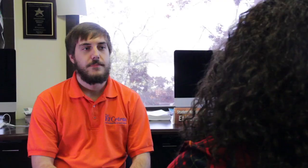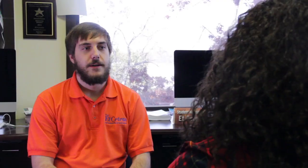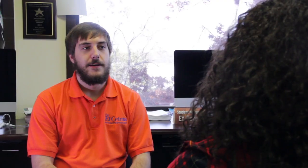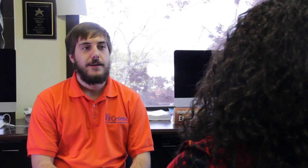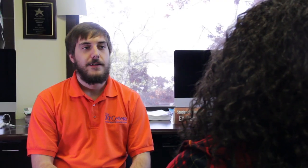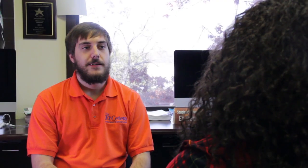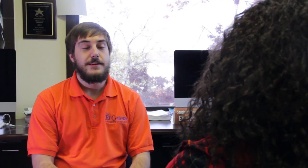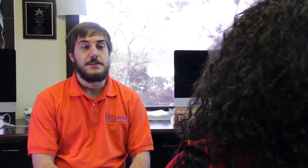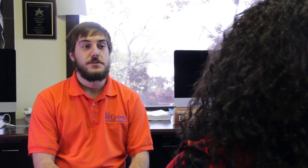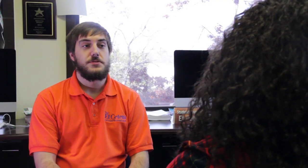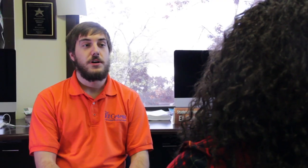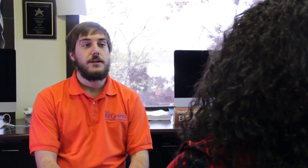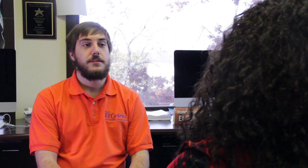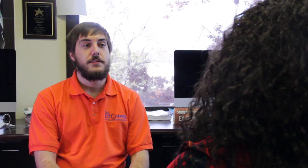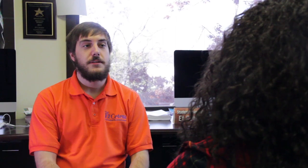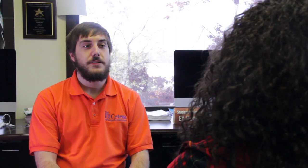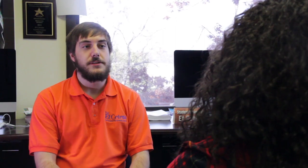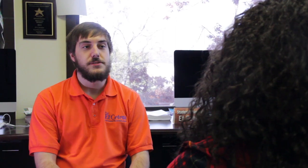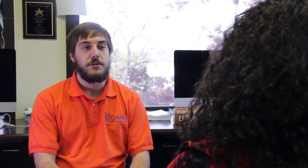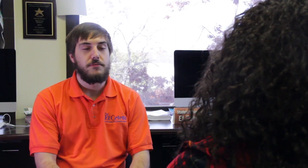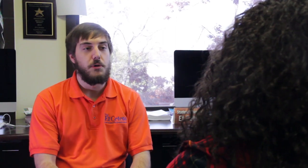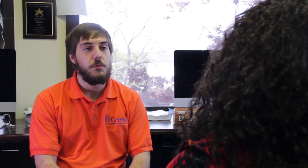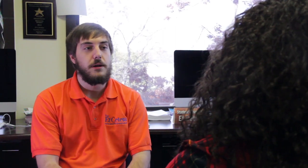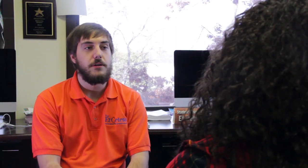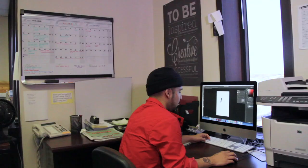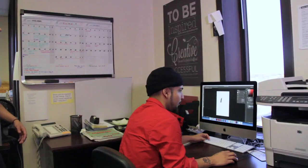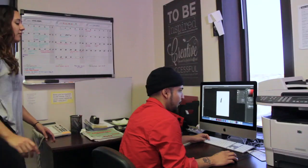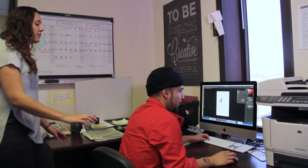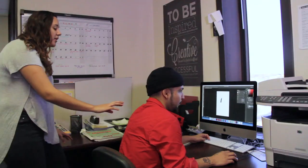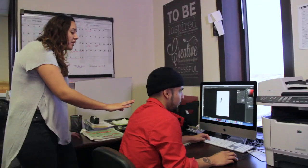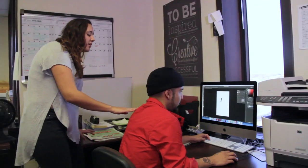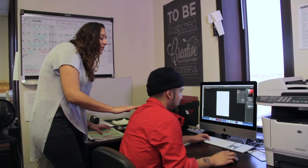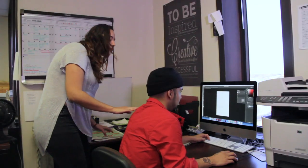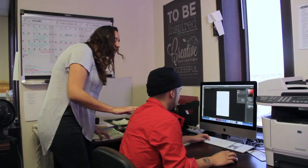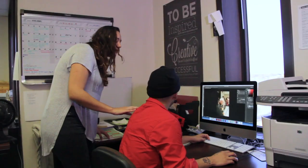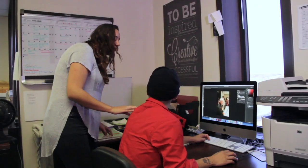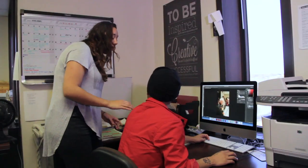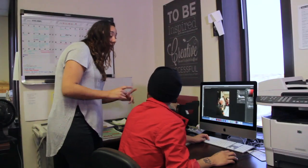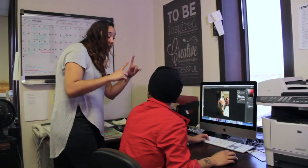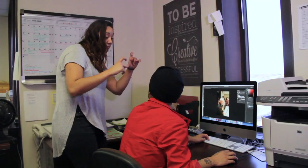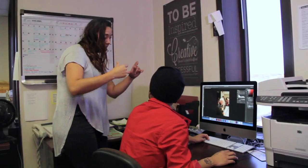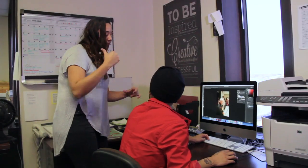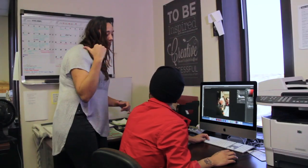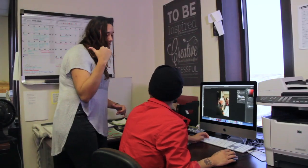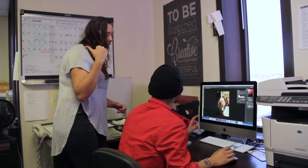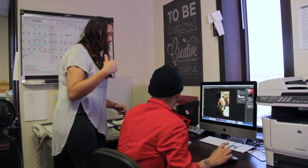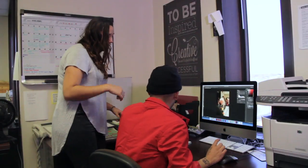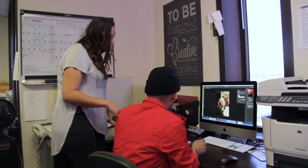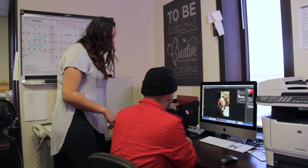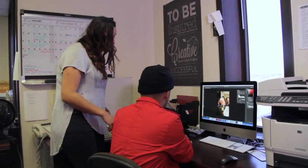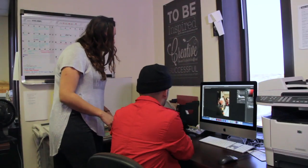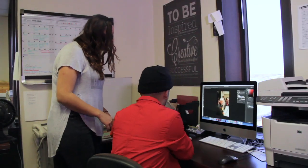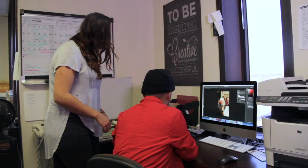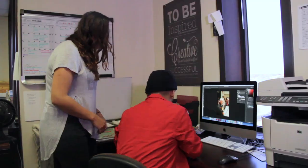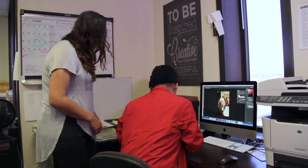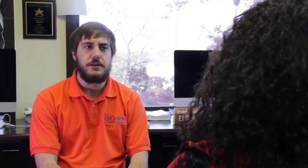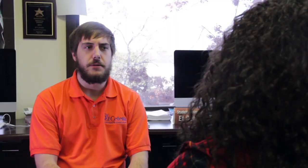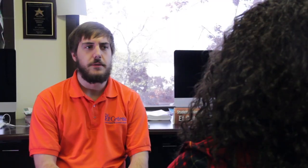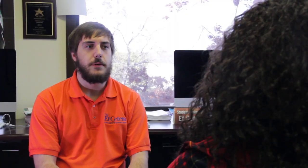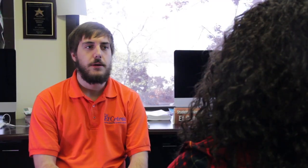So, Johnathan is our photo editor, and what makes him really special is, he's hearing impaired.